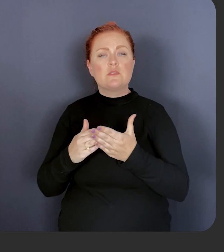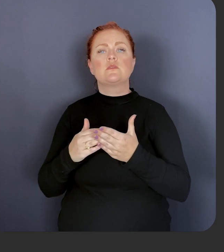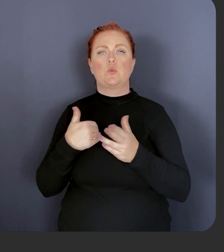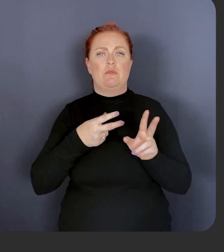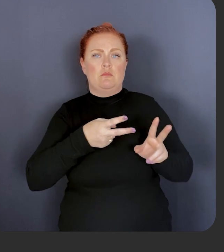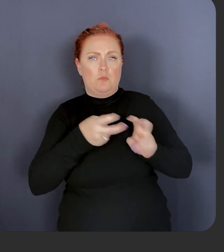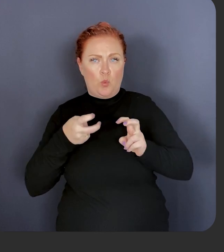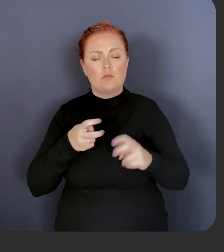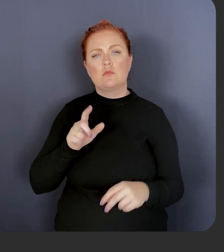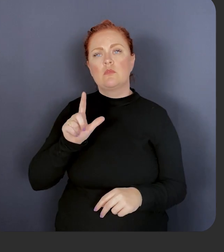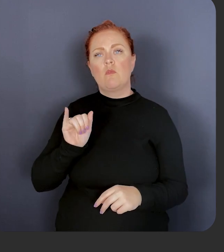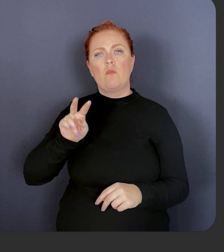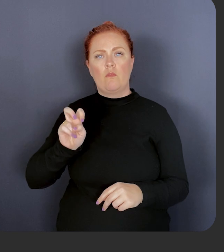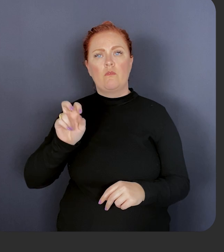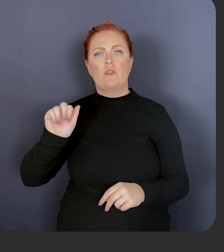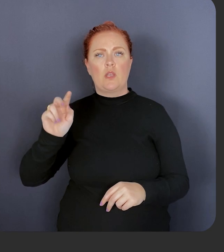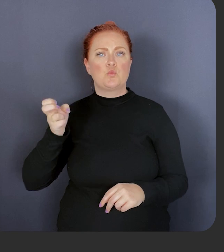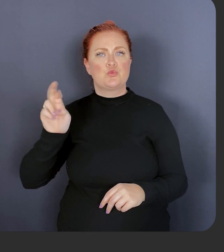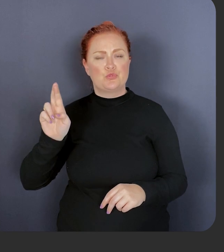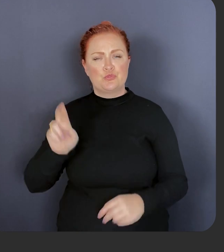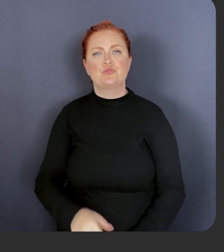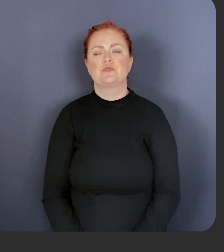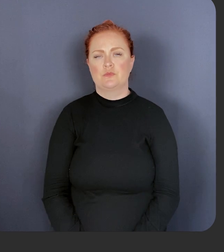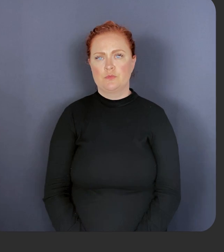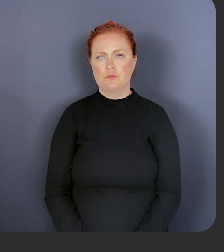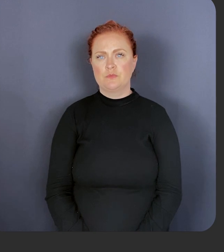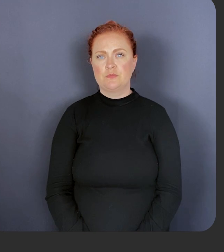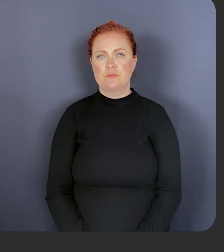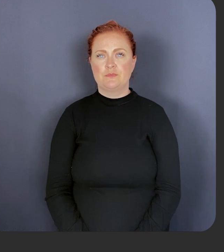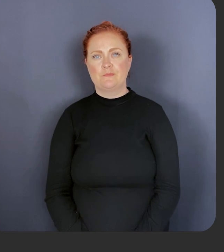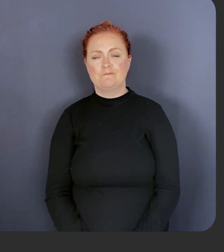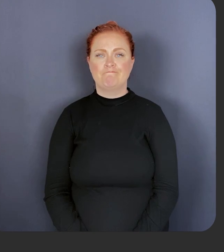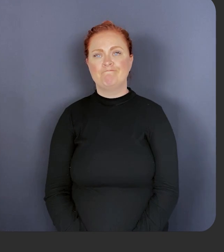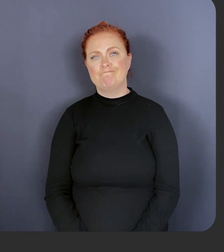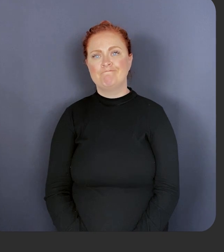we import the LiveAnnouncer, doo-doo-doo,